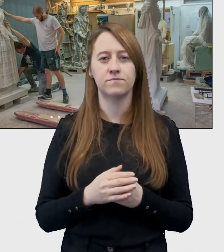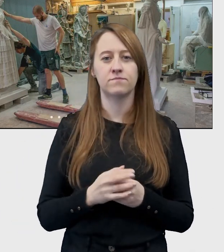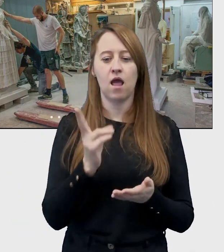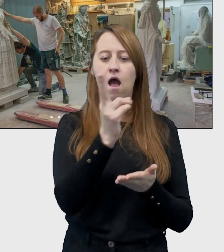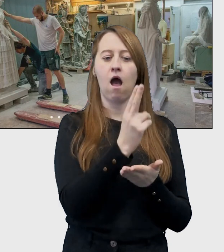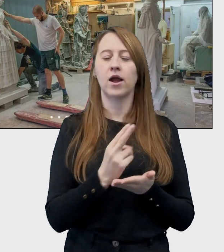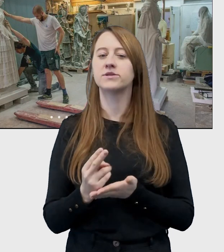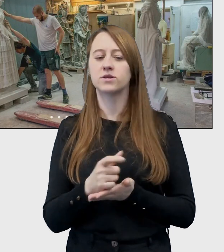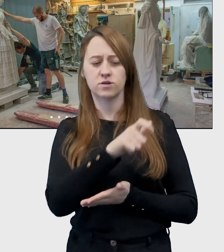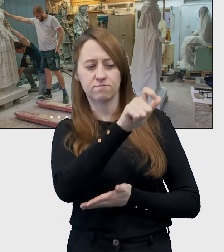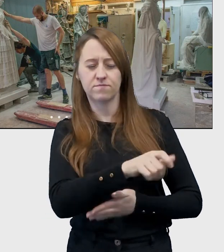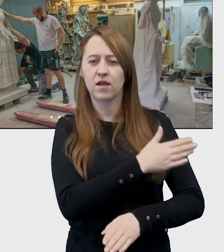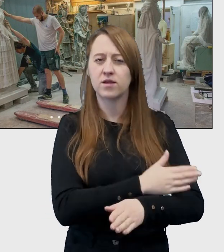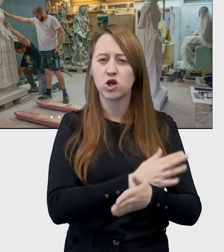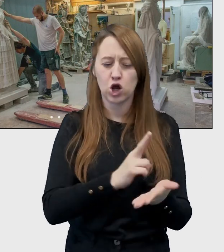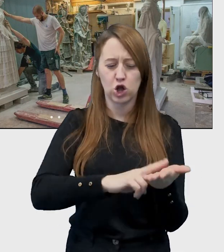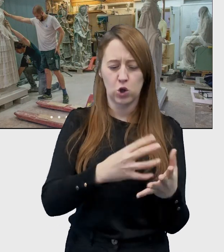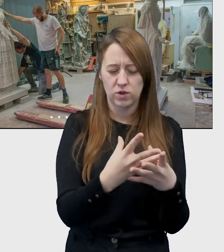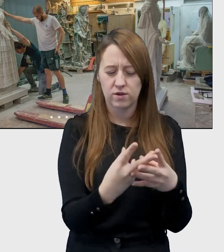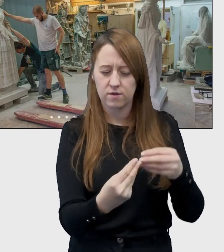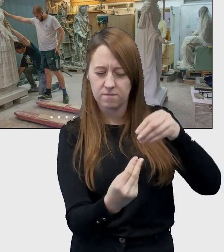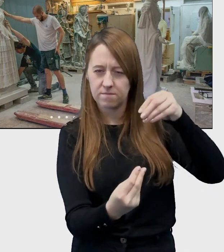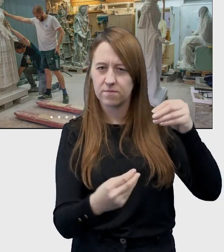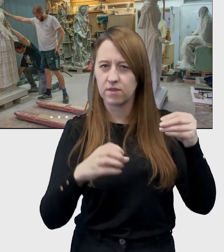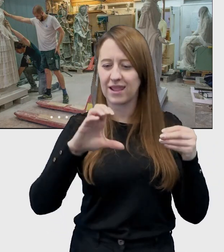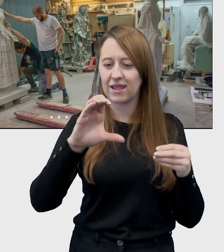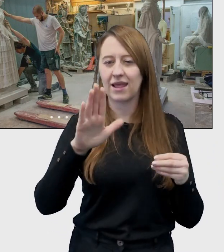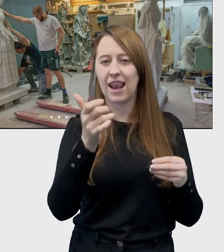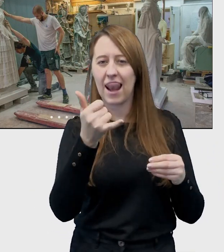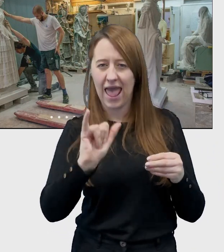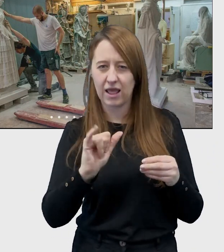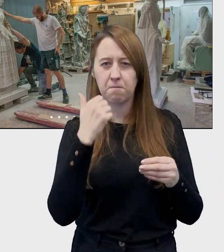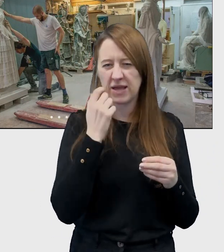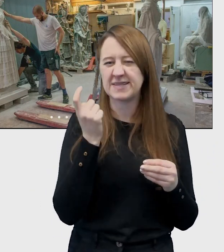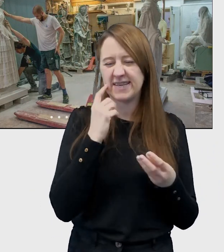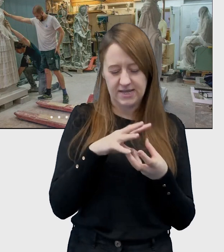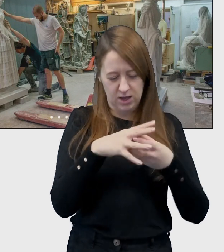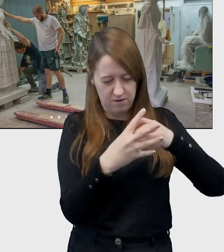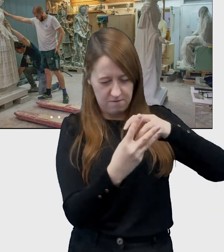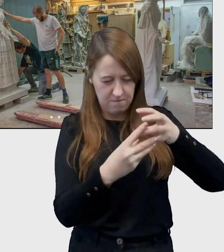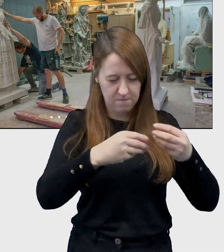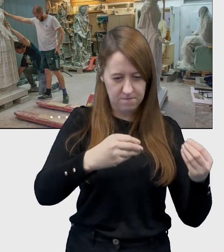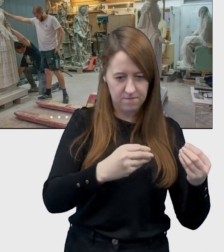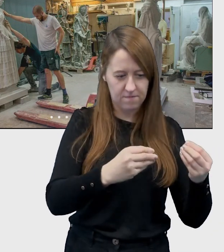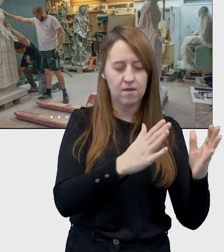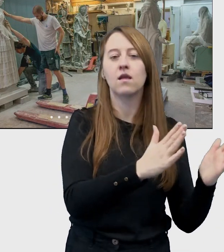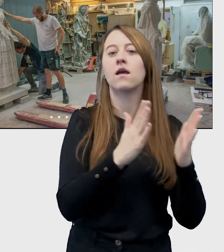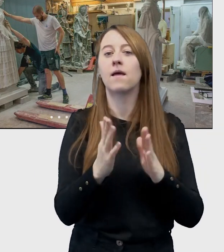malleable material, and finally comes up with the, you can see here in the middle, the large scale models.